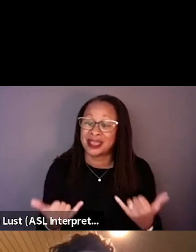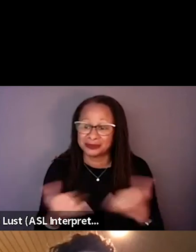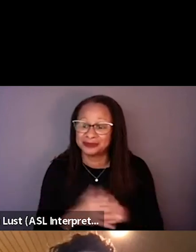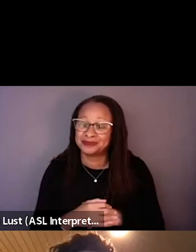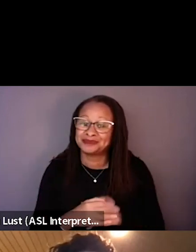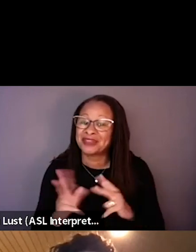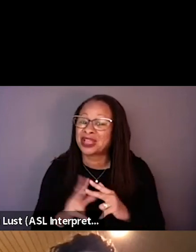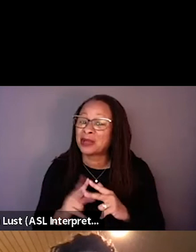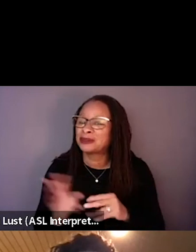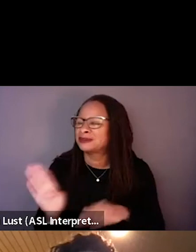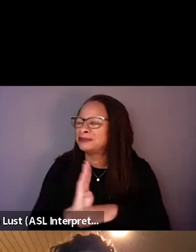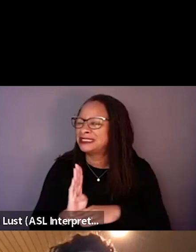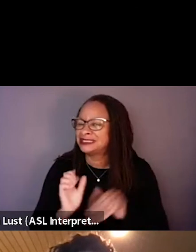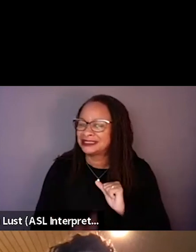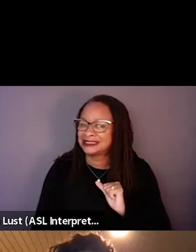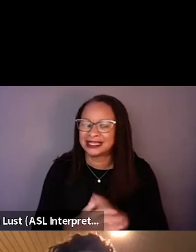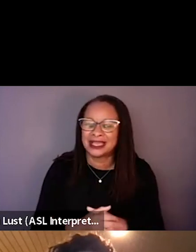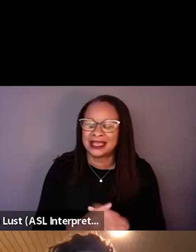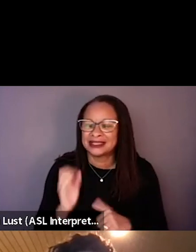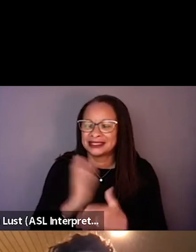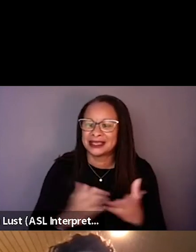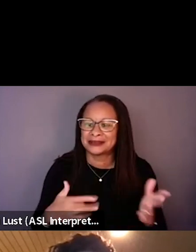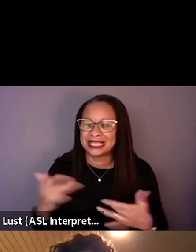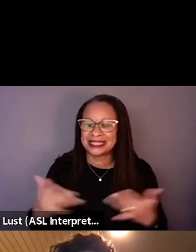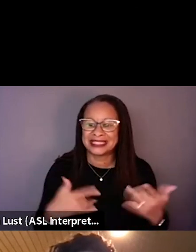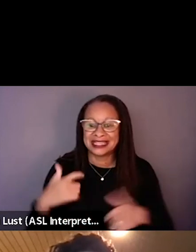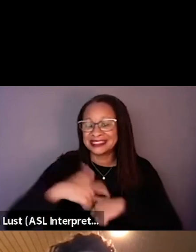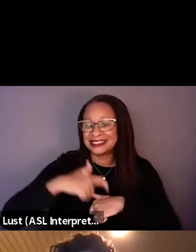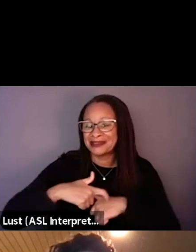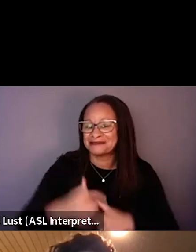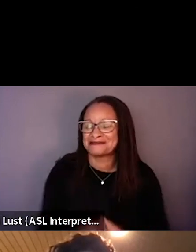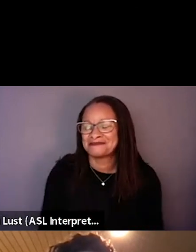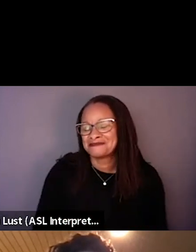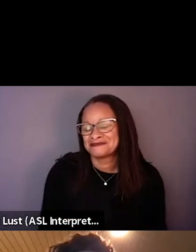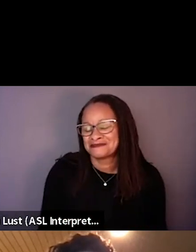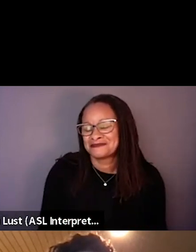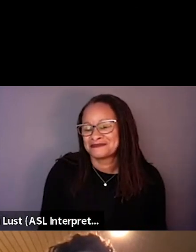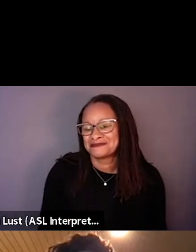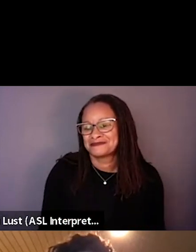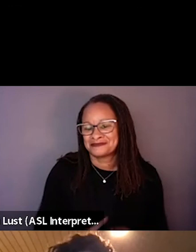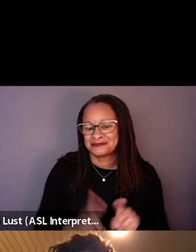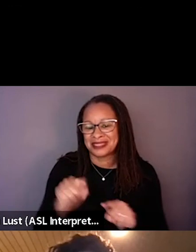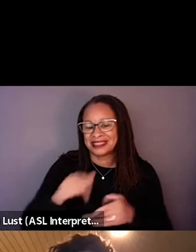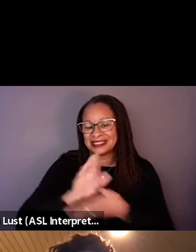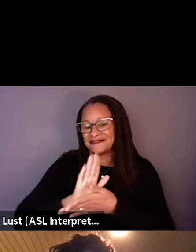So, busy. Yeah, some exciting, exciting times. Yeah. But this, this film has a special place